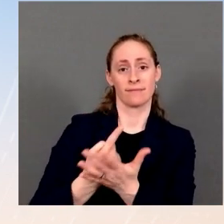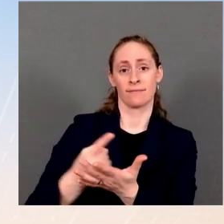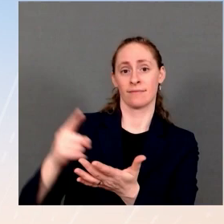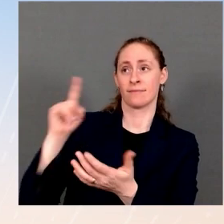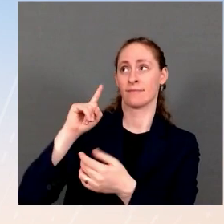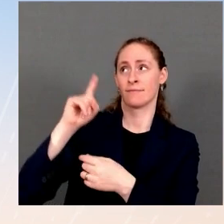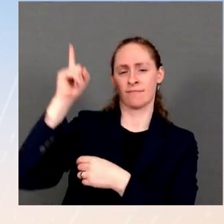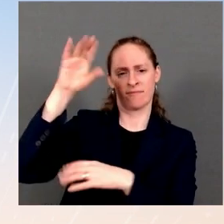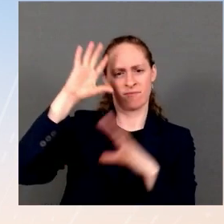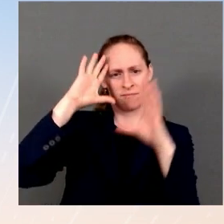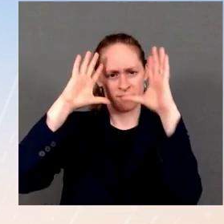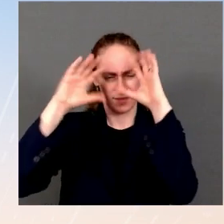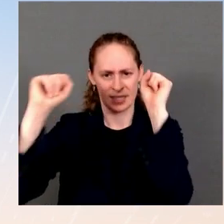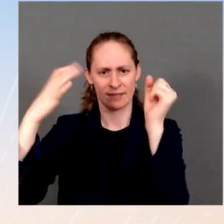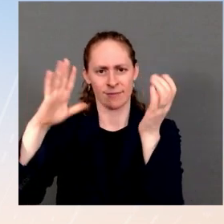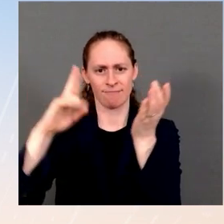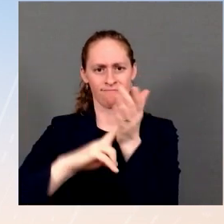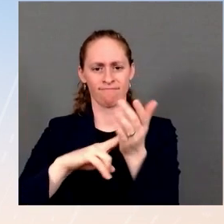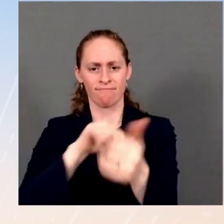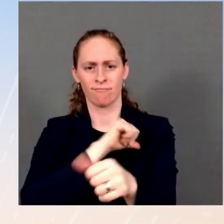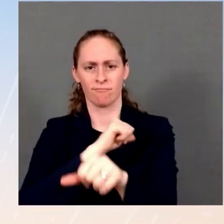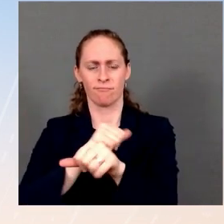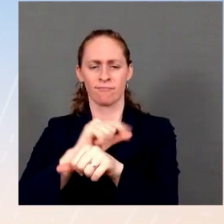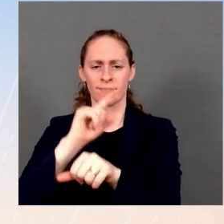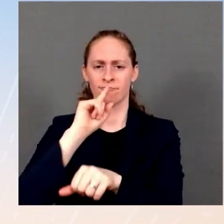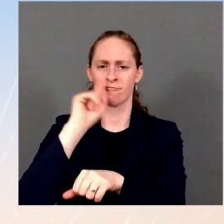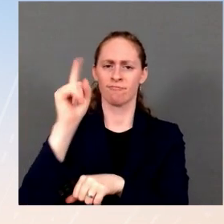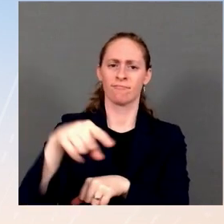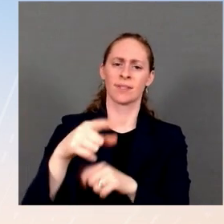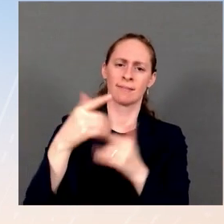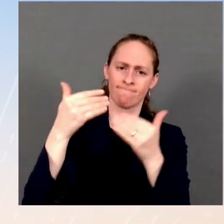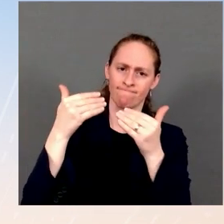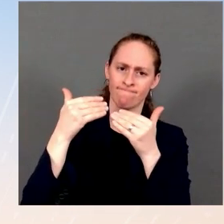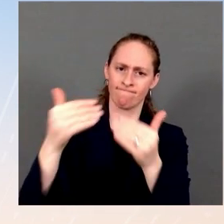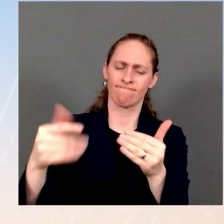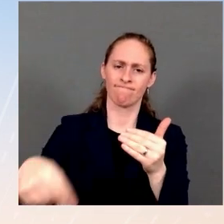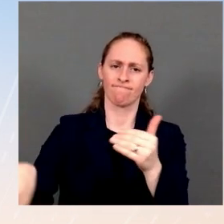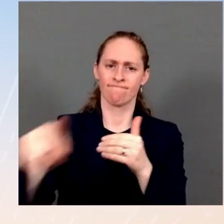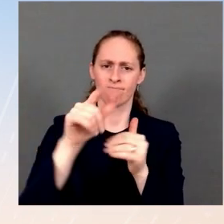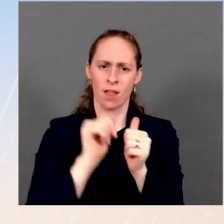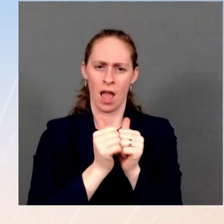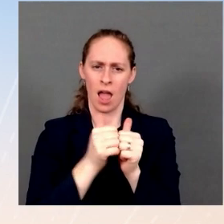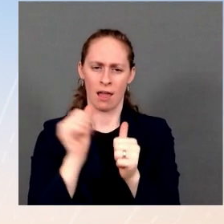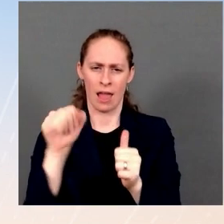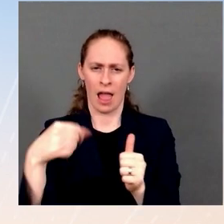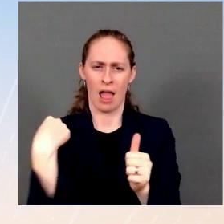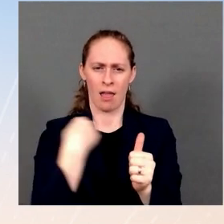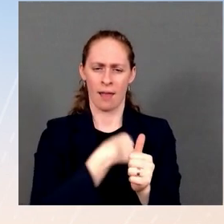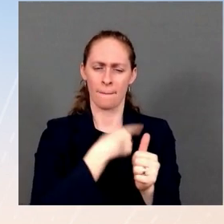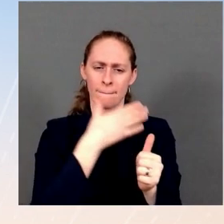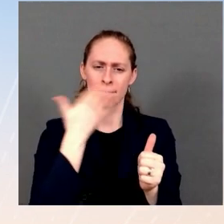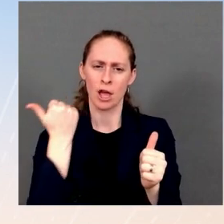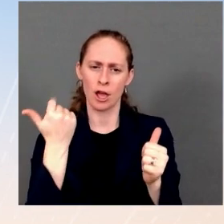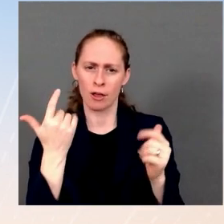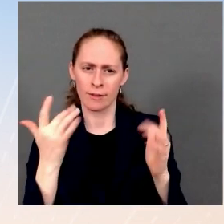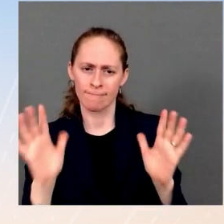setting new goals for procurement -- how we use our buying power as the largest purchaser of goods and services in the world --